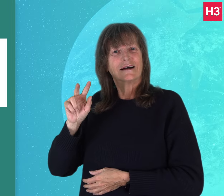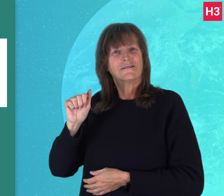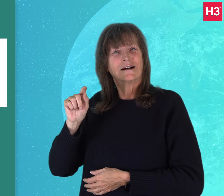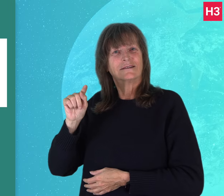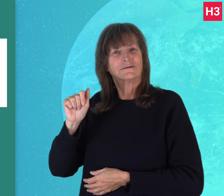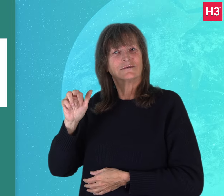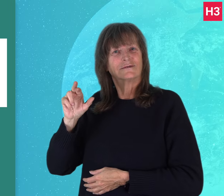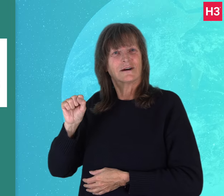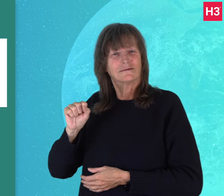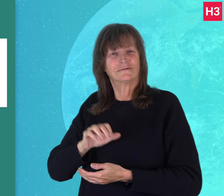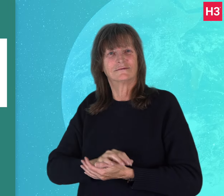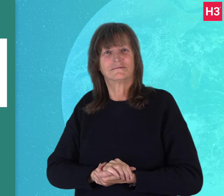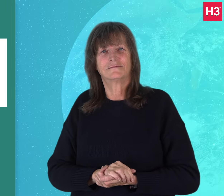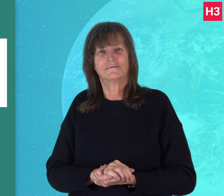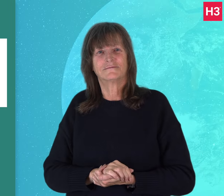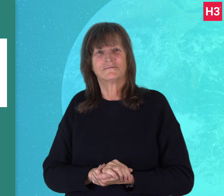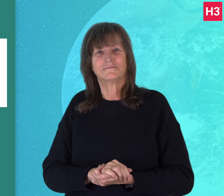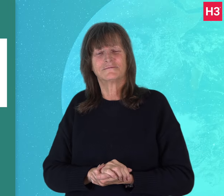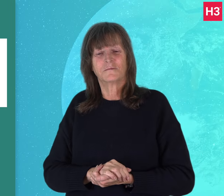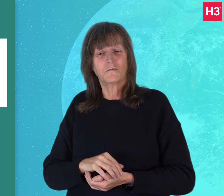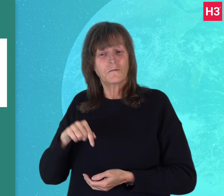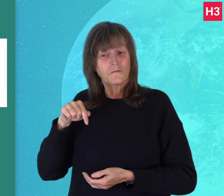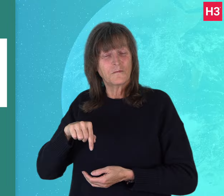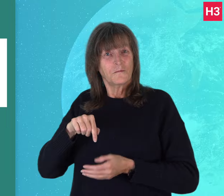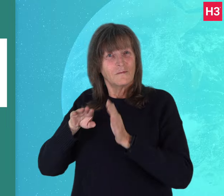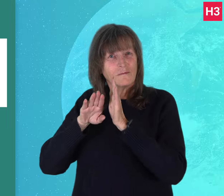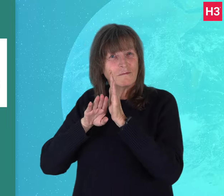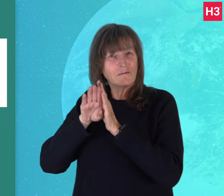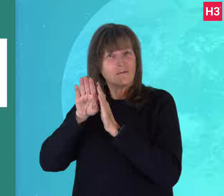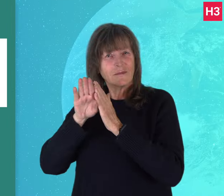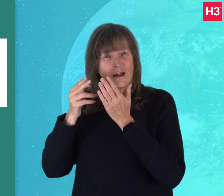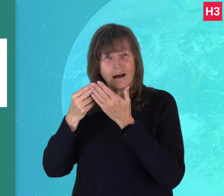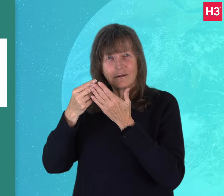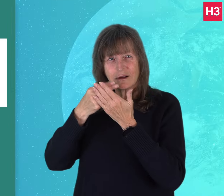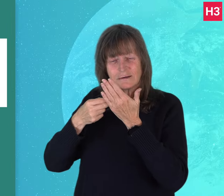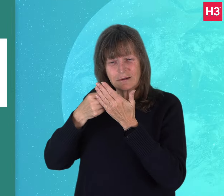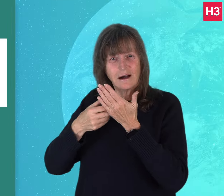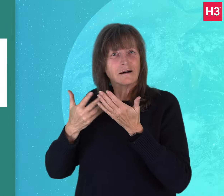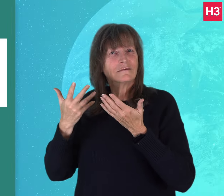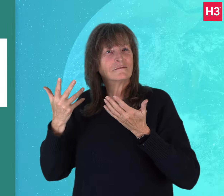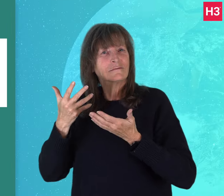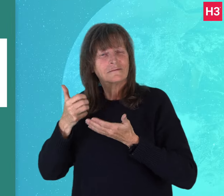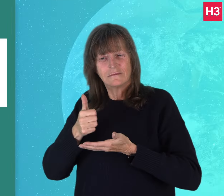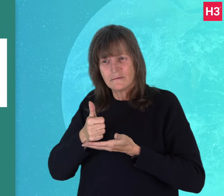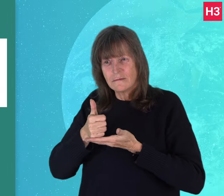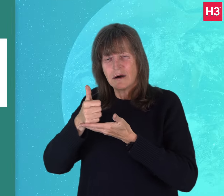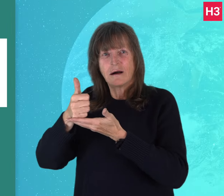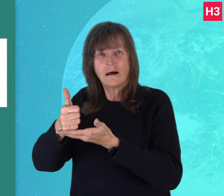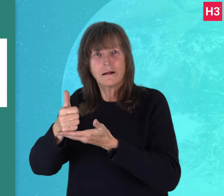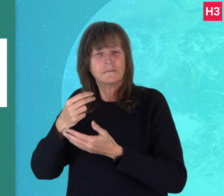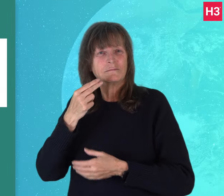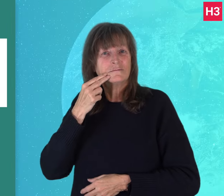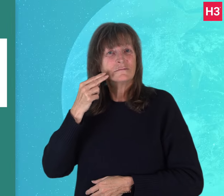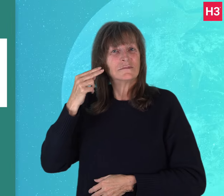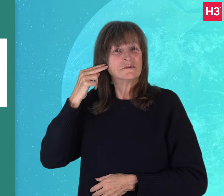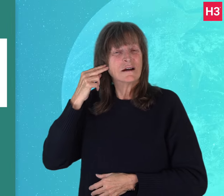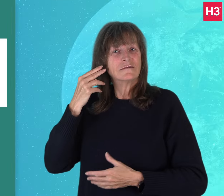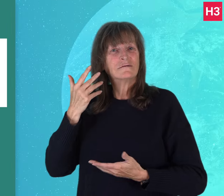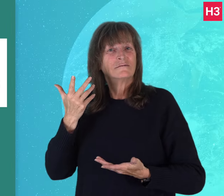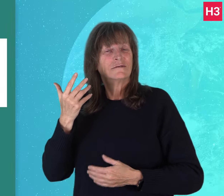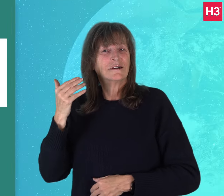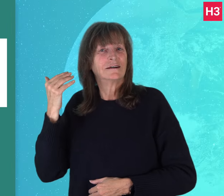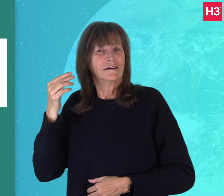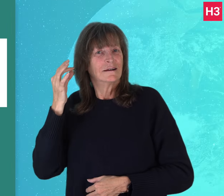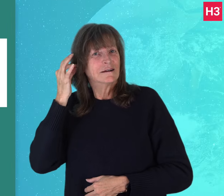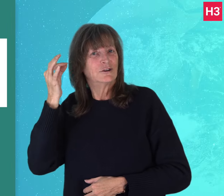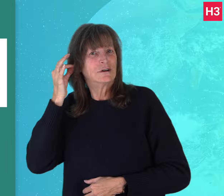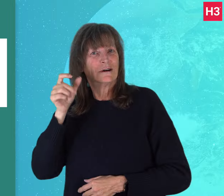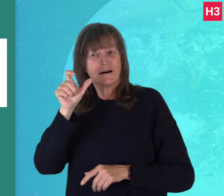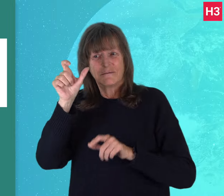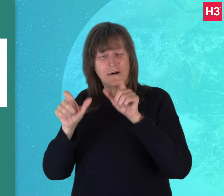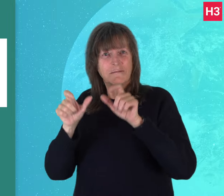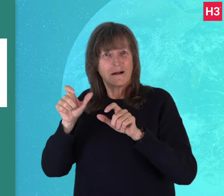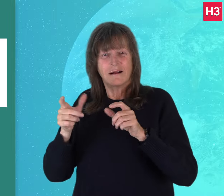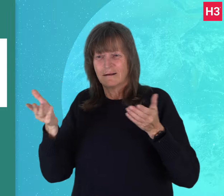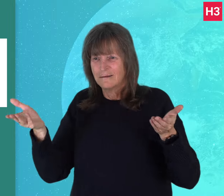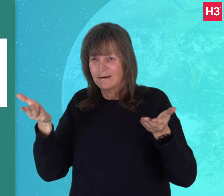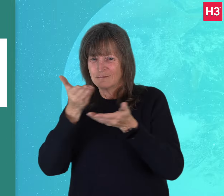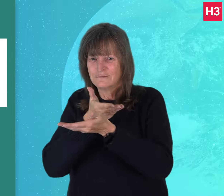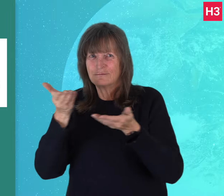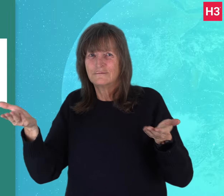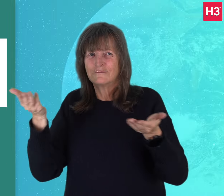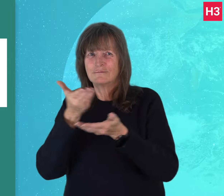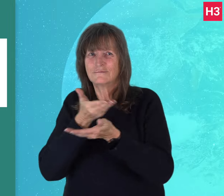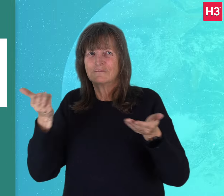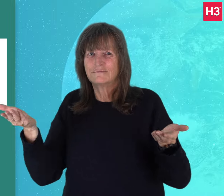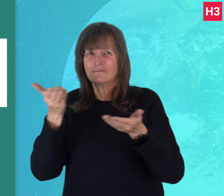It was designed to help Deaf and hearing people communicate more easily.